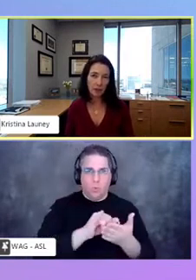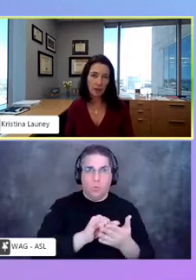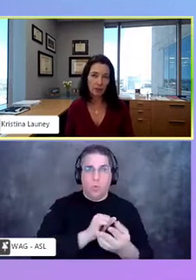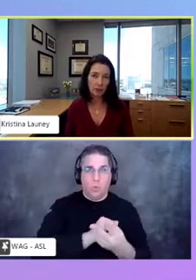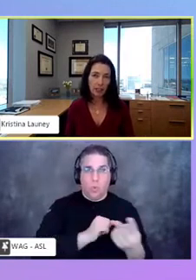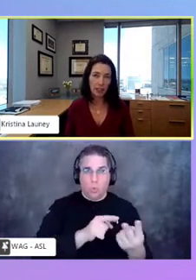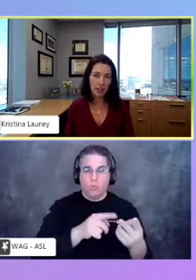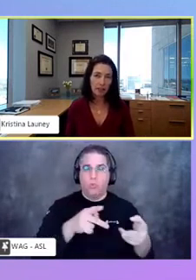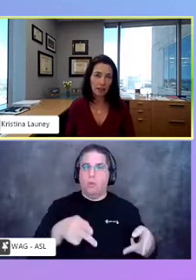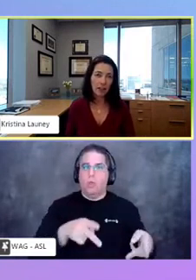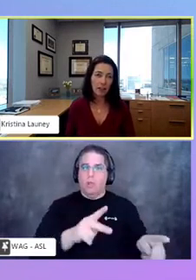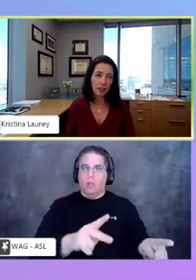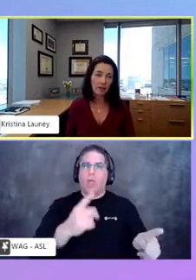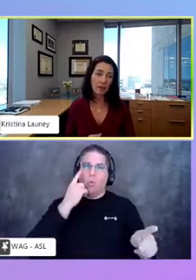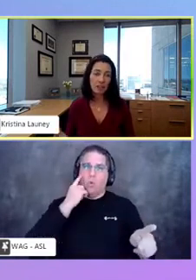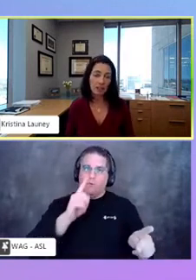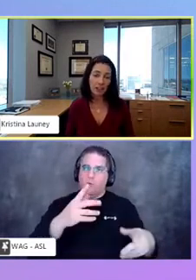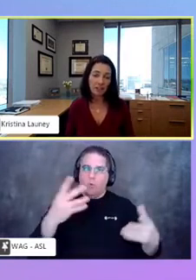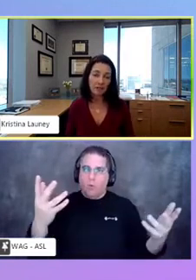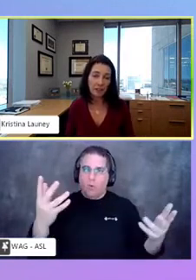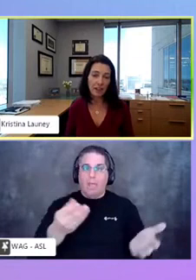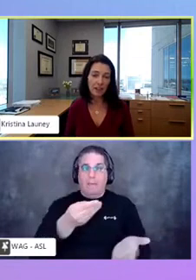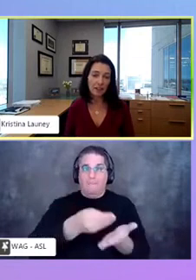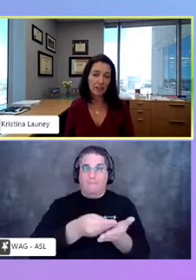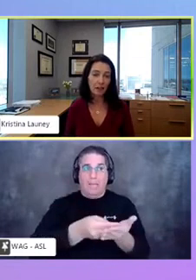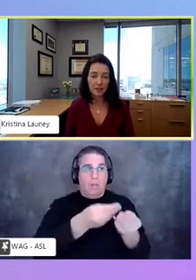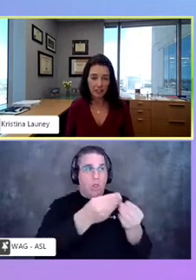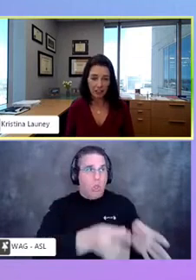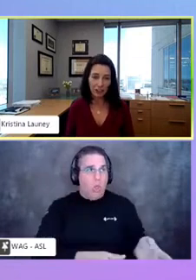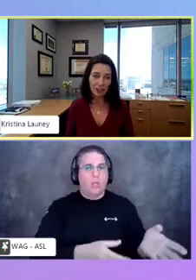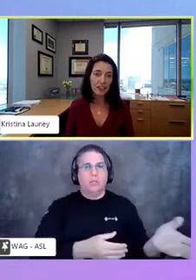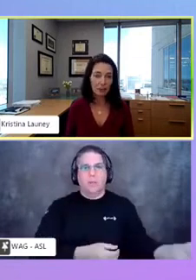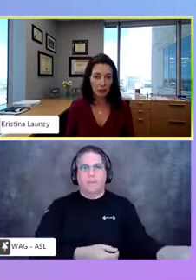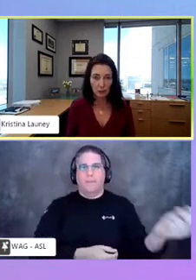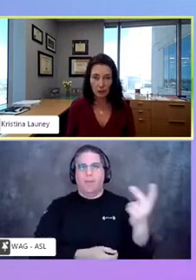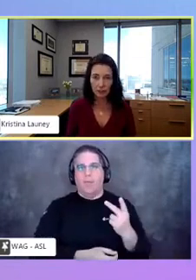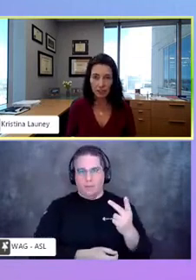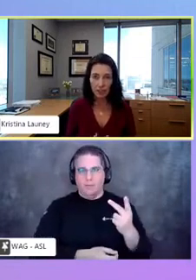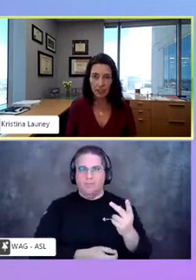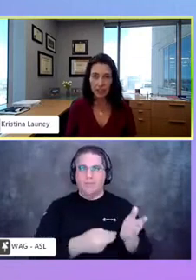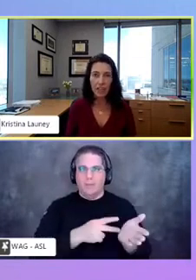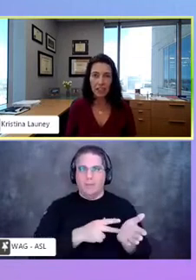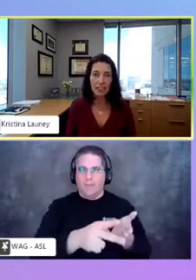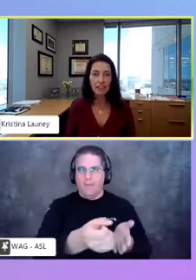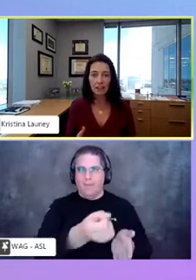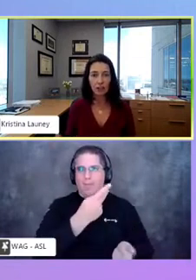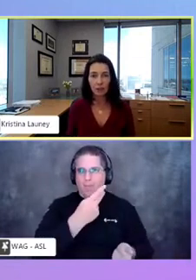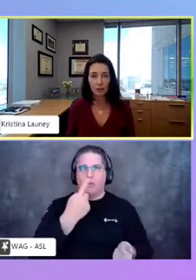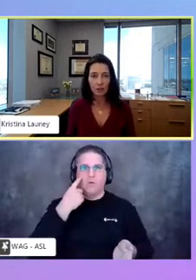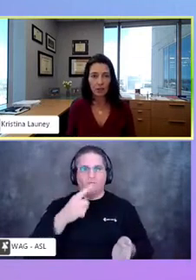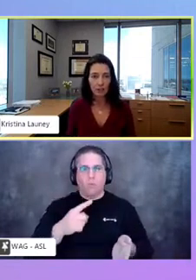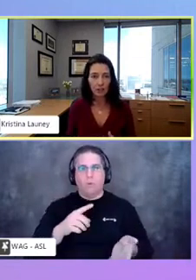things. I mentioned state nondiscrimination laws, California, new York, they are too that actually allow